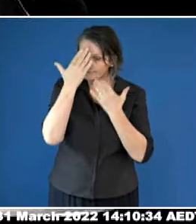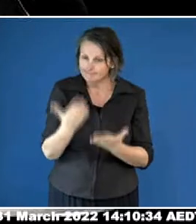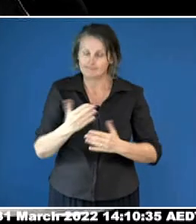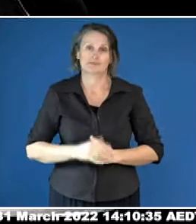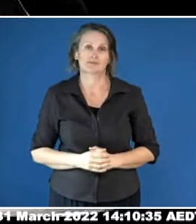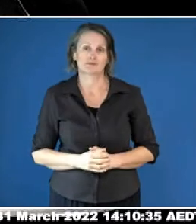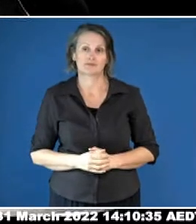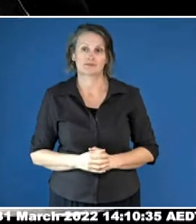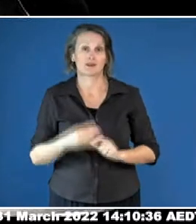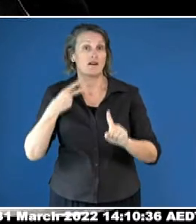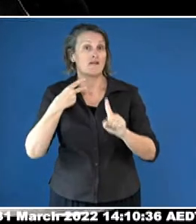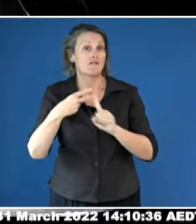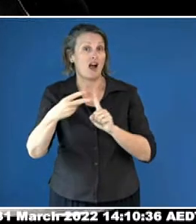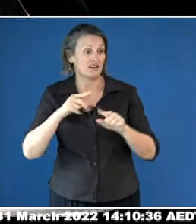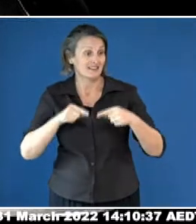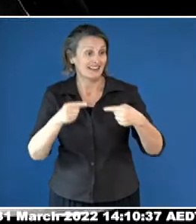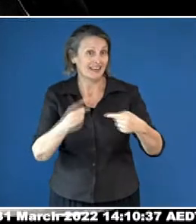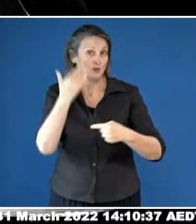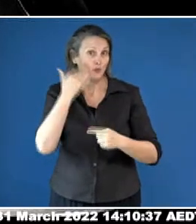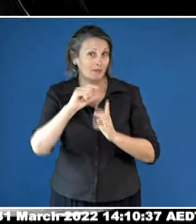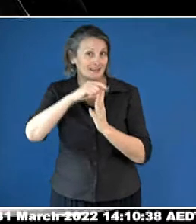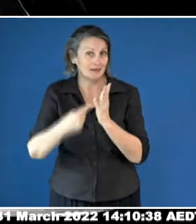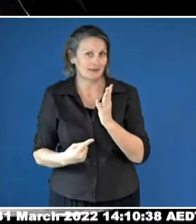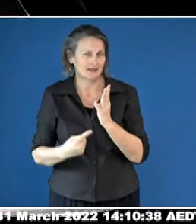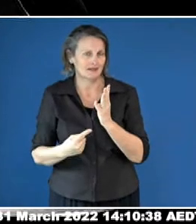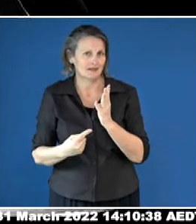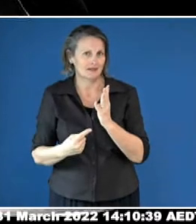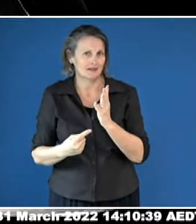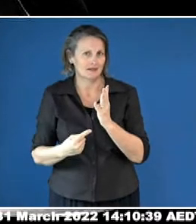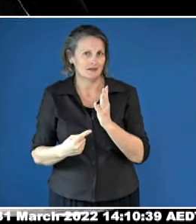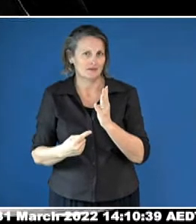Violence against women with disability will never be fully addressed in this place